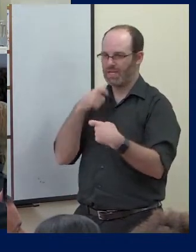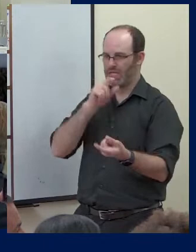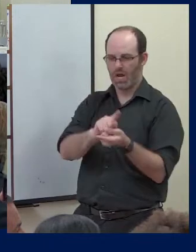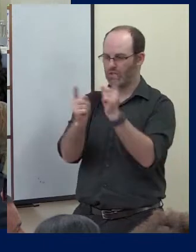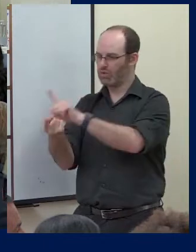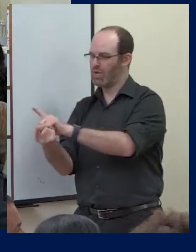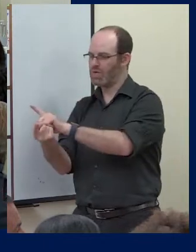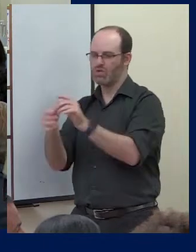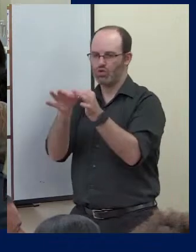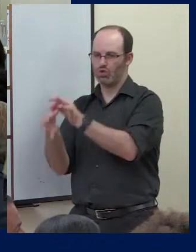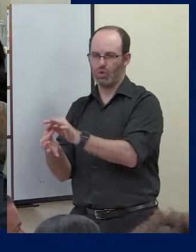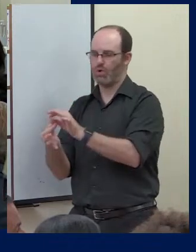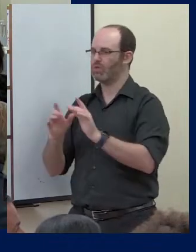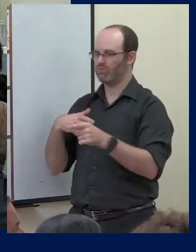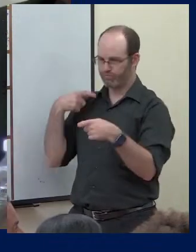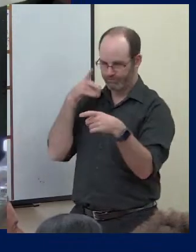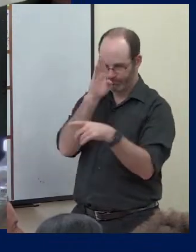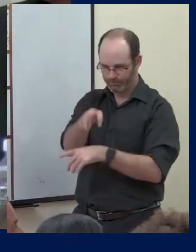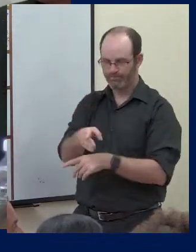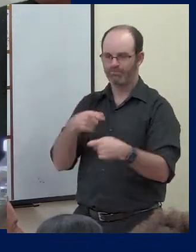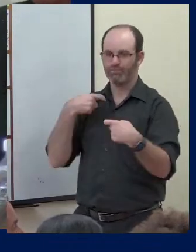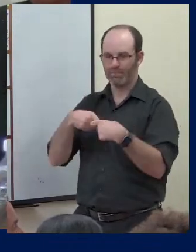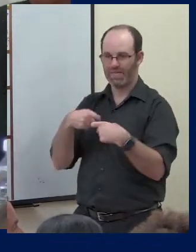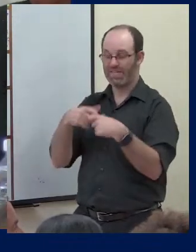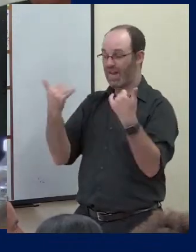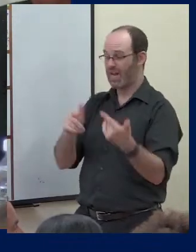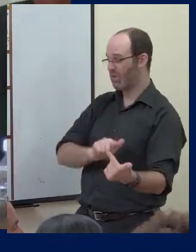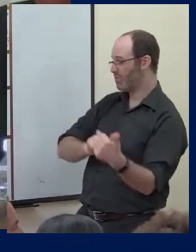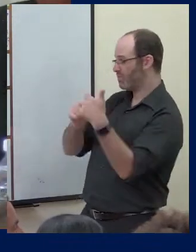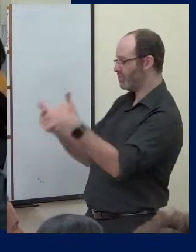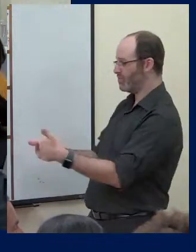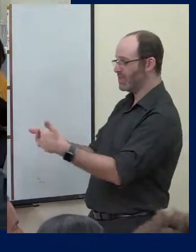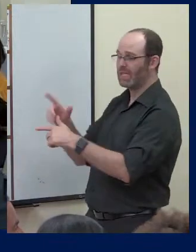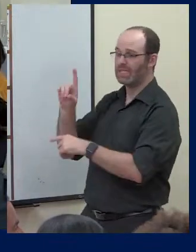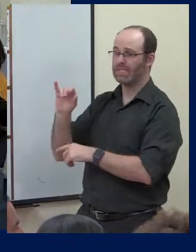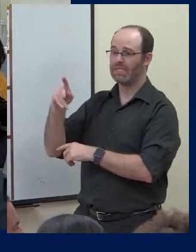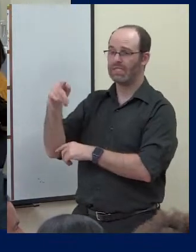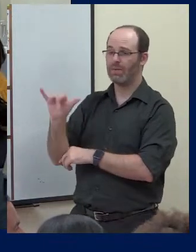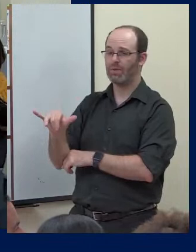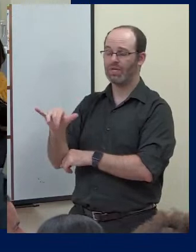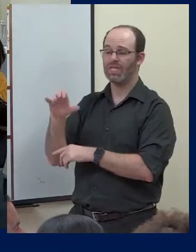With that let me turn it over to the Deputy secretary Andrea Palm.